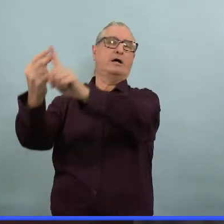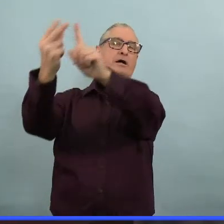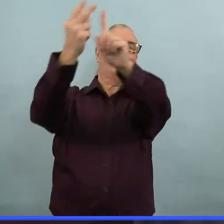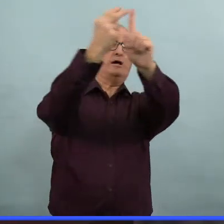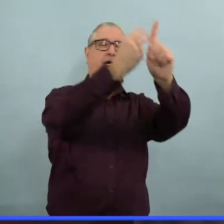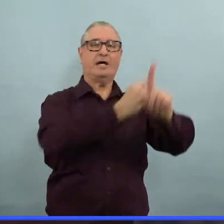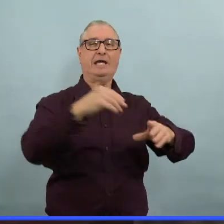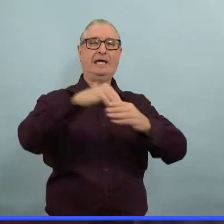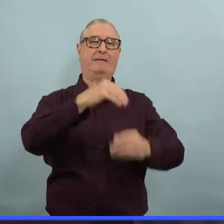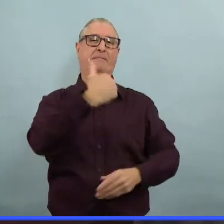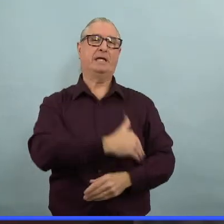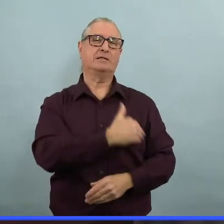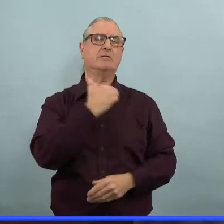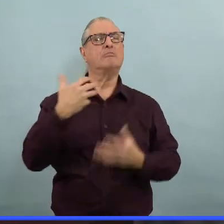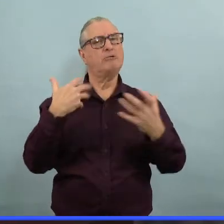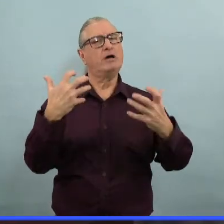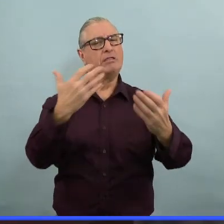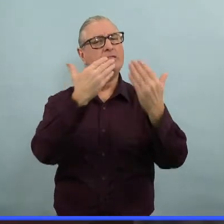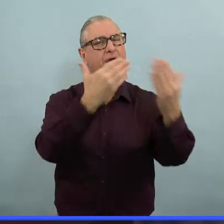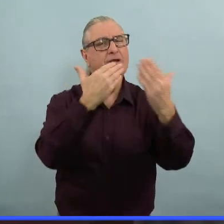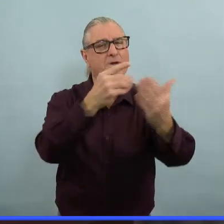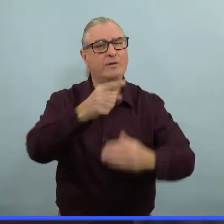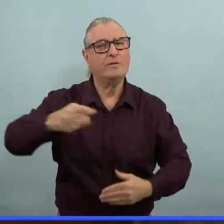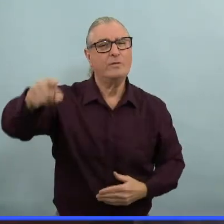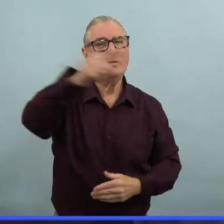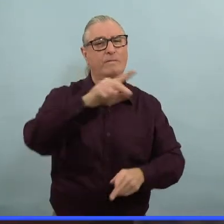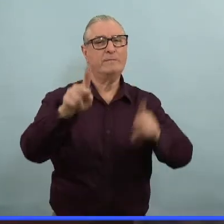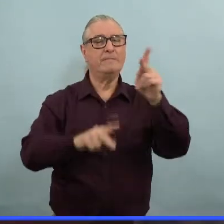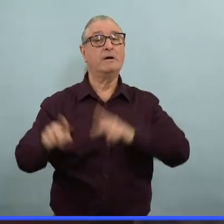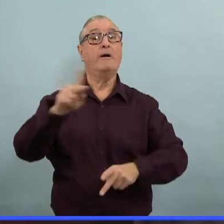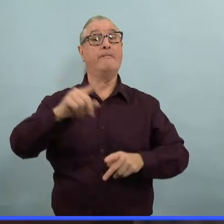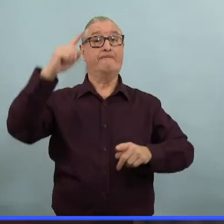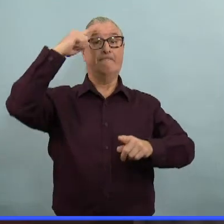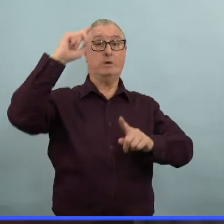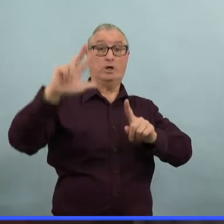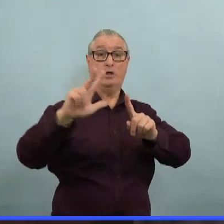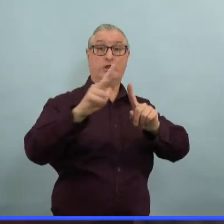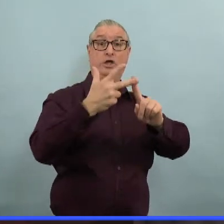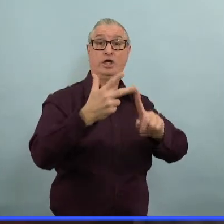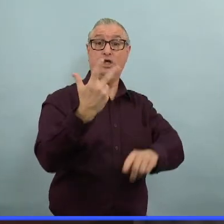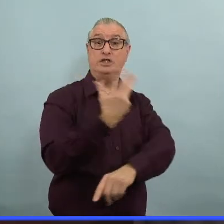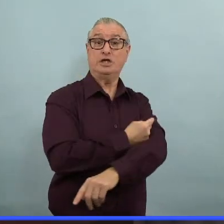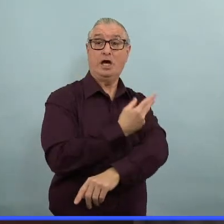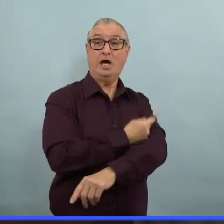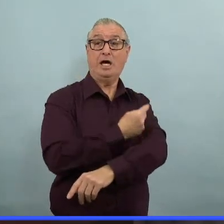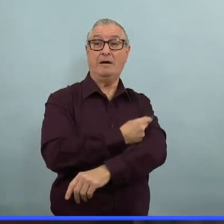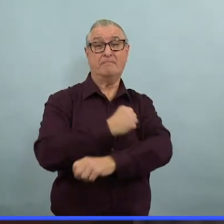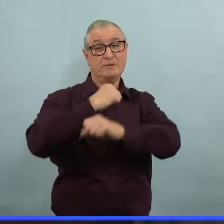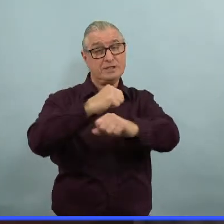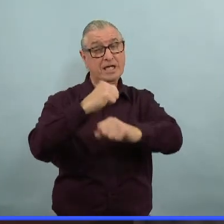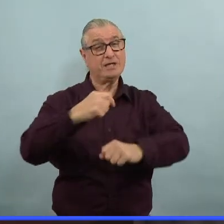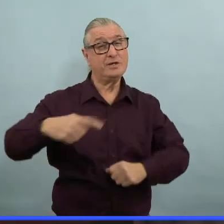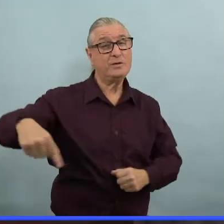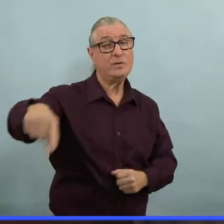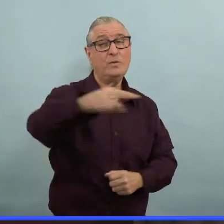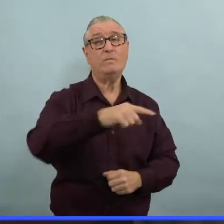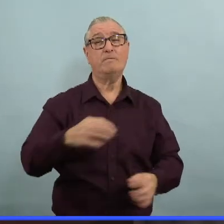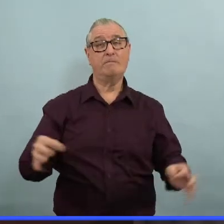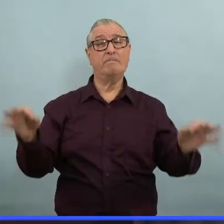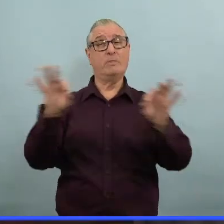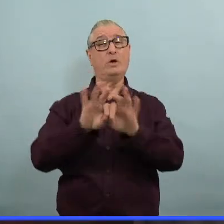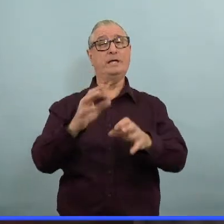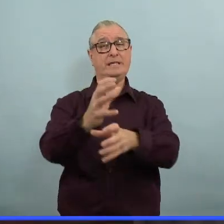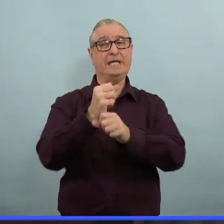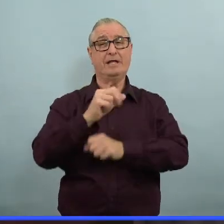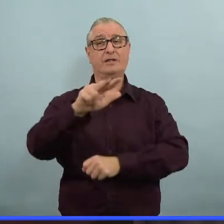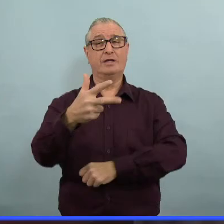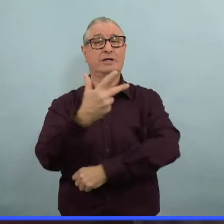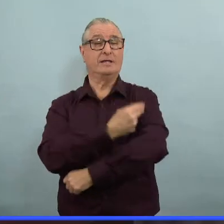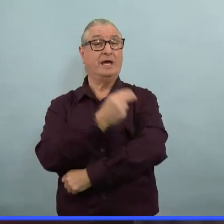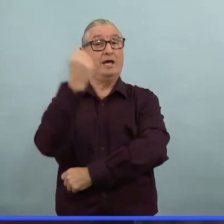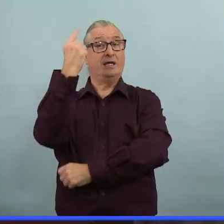decreases your risk of needing icu care by 139 times compared to someone who is unvaccinated